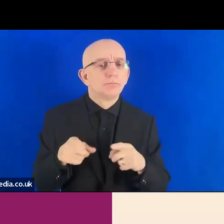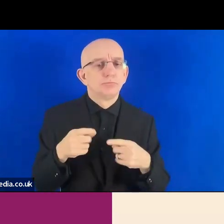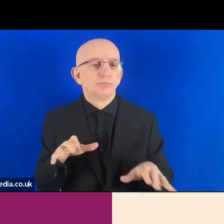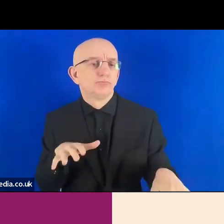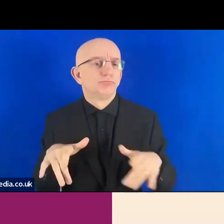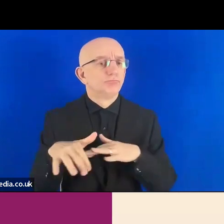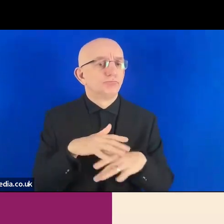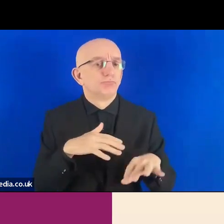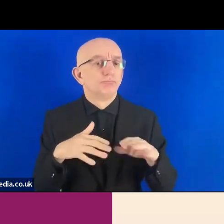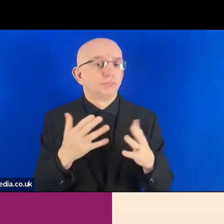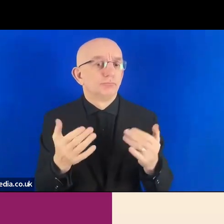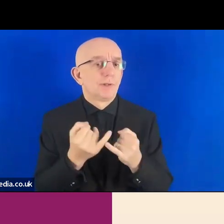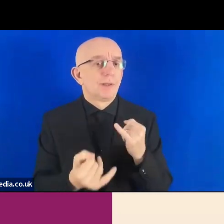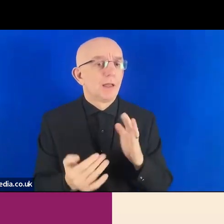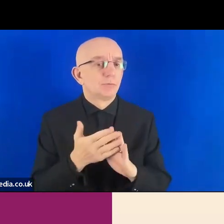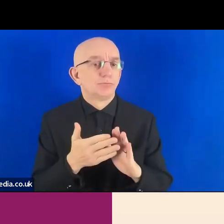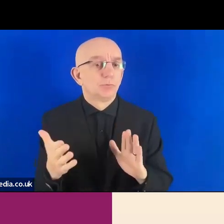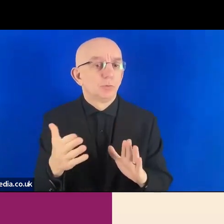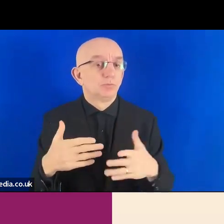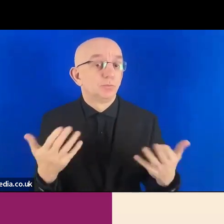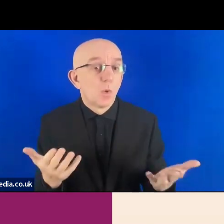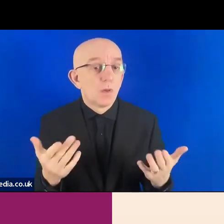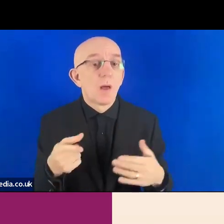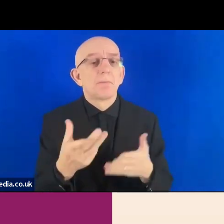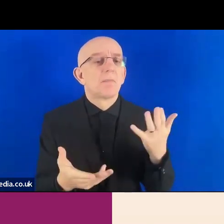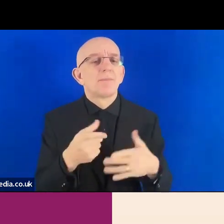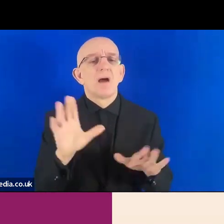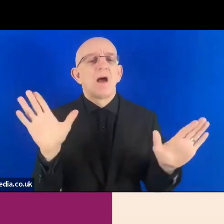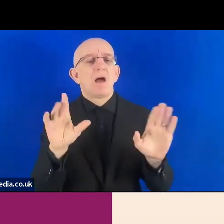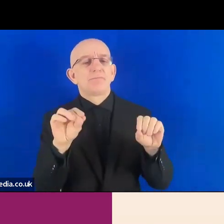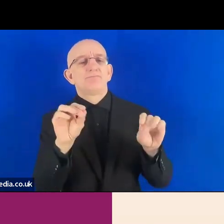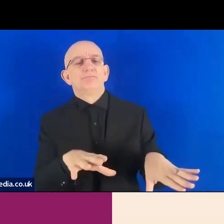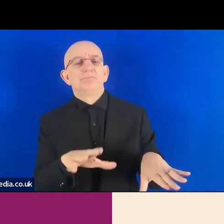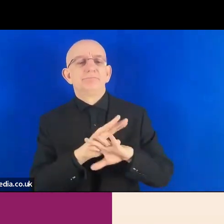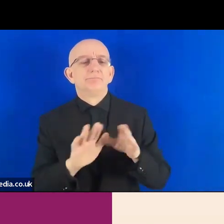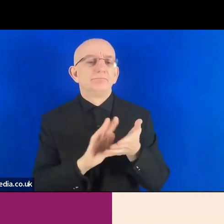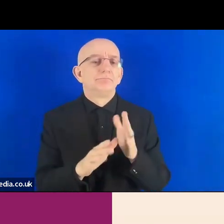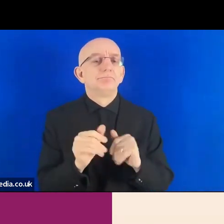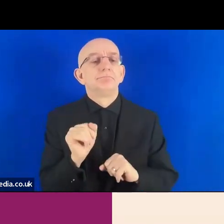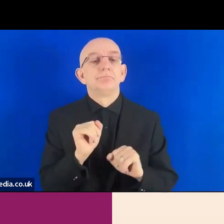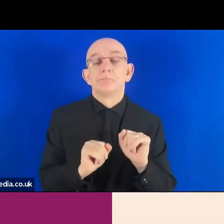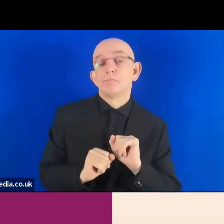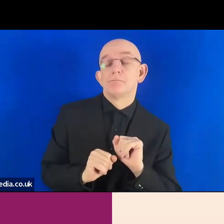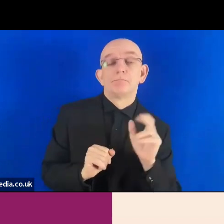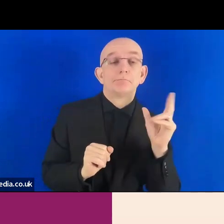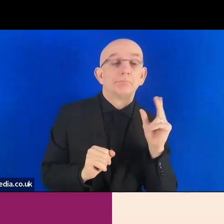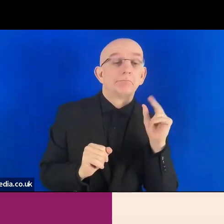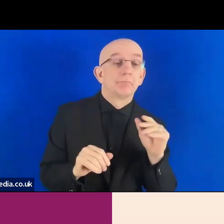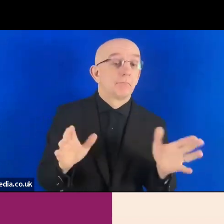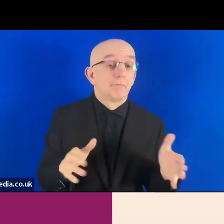But, we have a team of logistics folks who are here, in this session at any time,